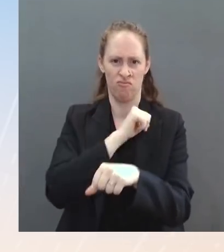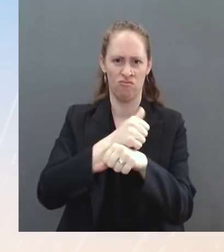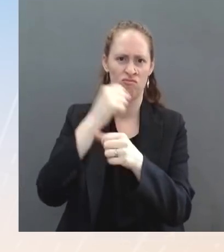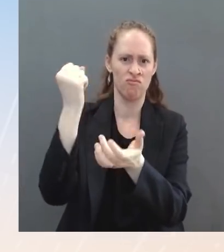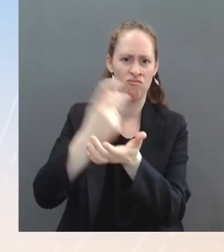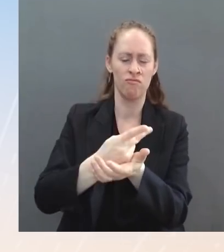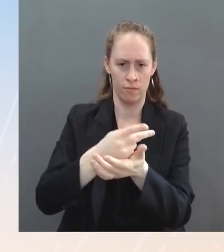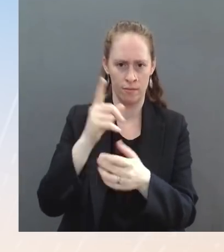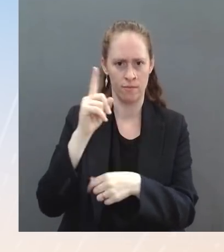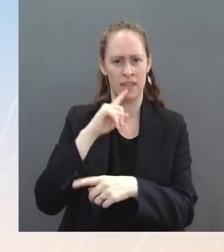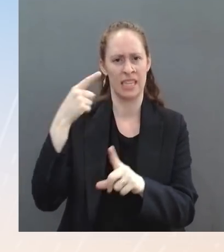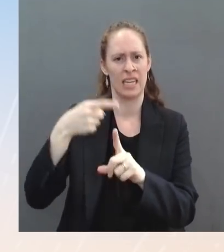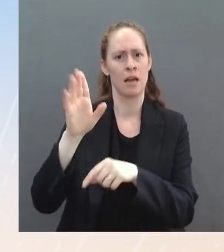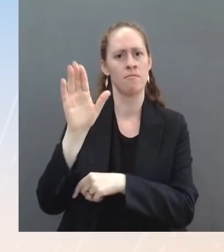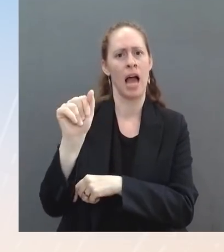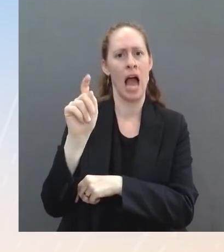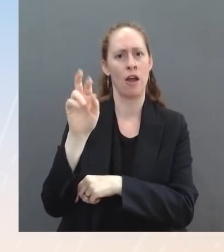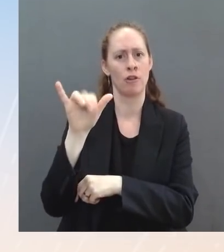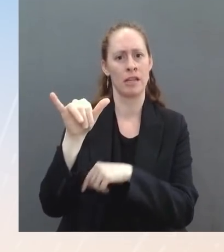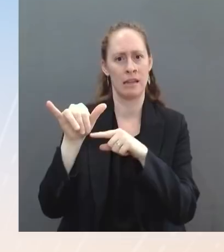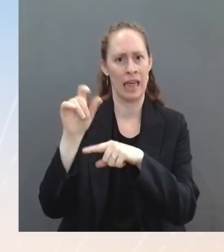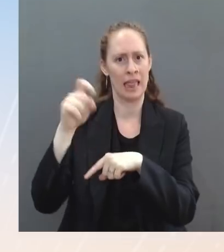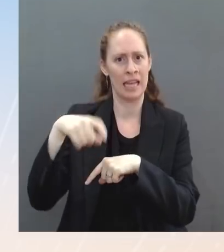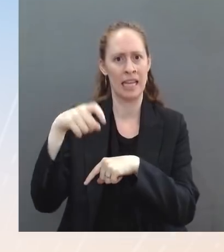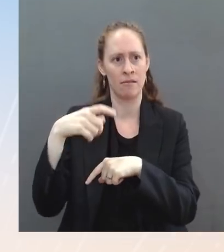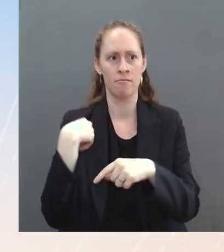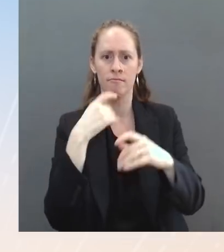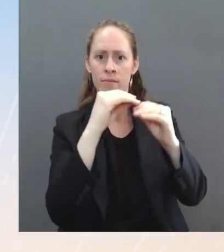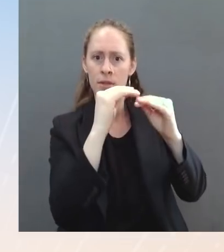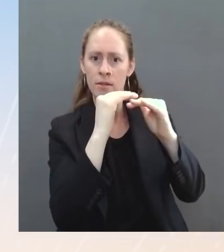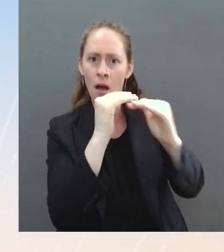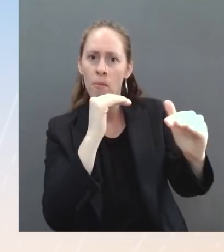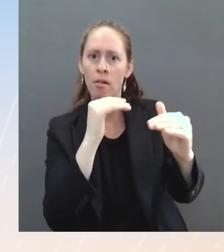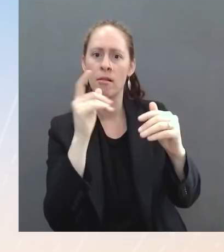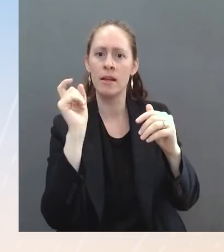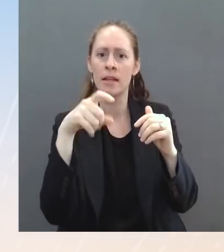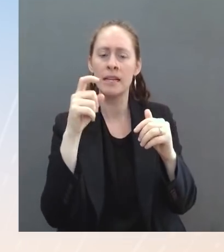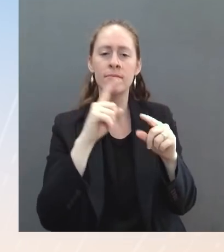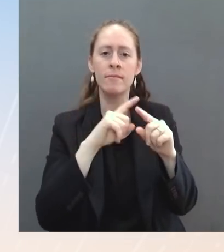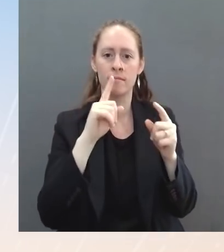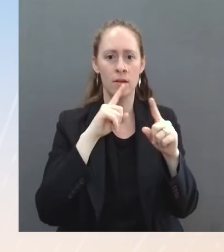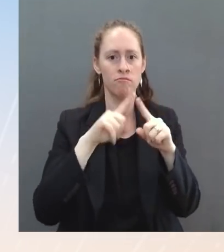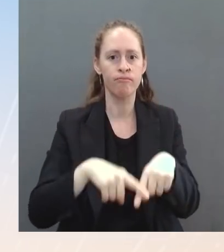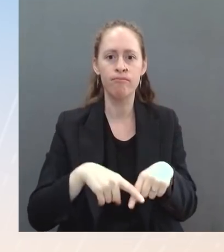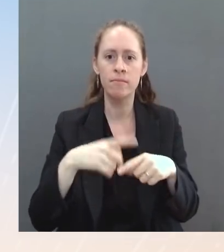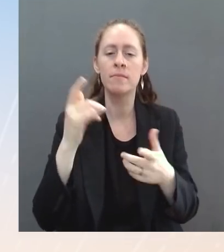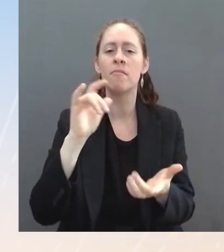including lithium and nickel, cobalt, graphite, manganese.